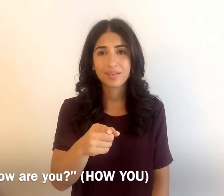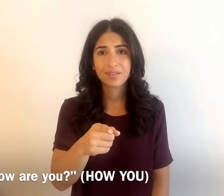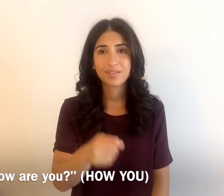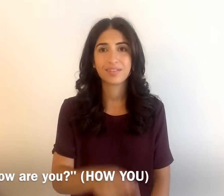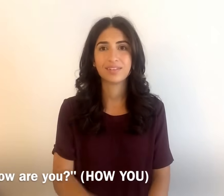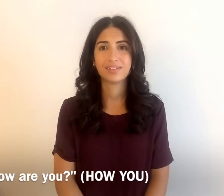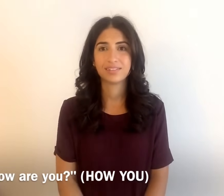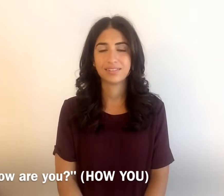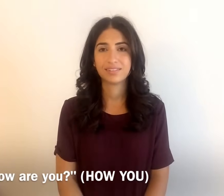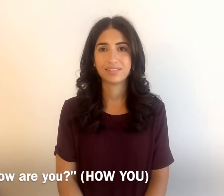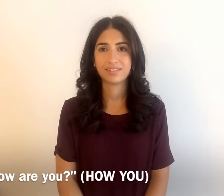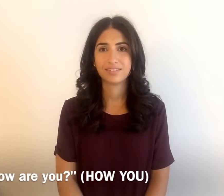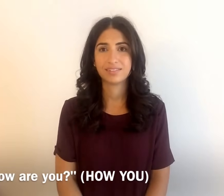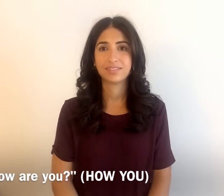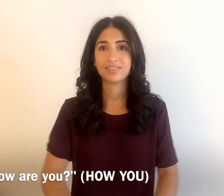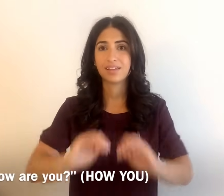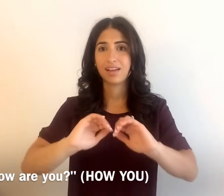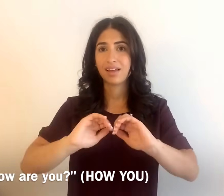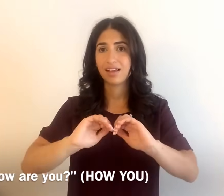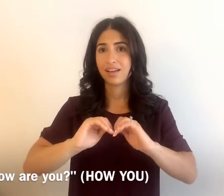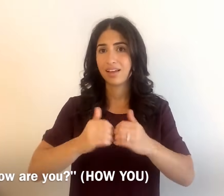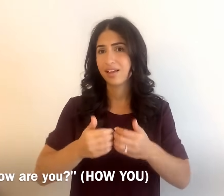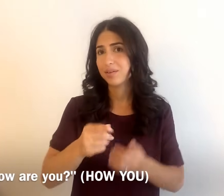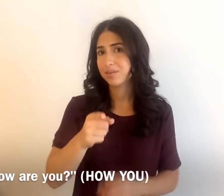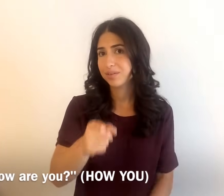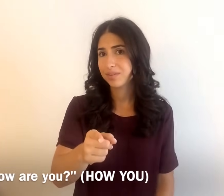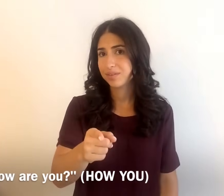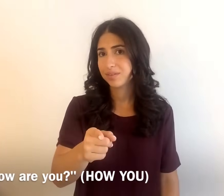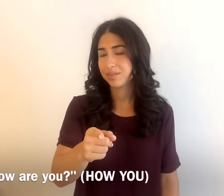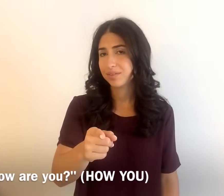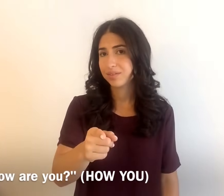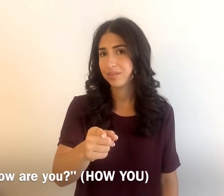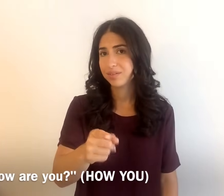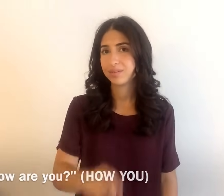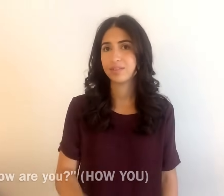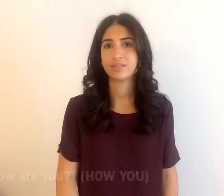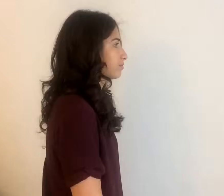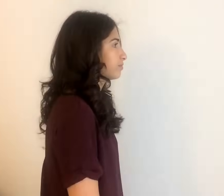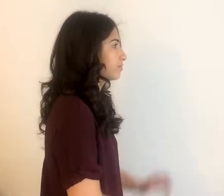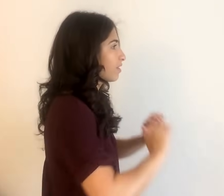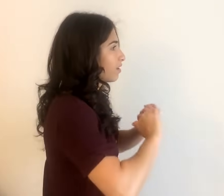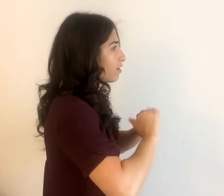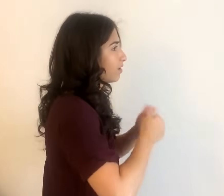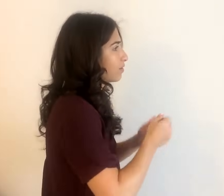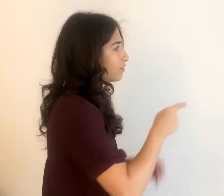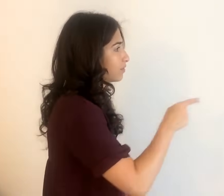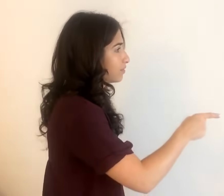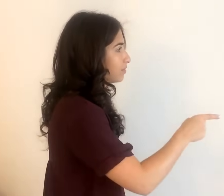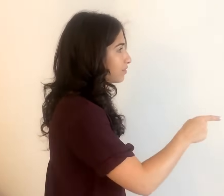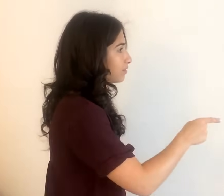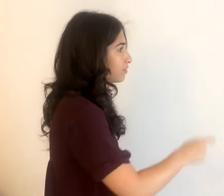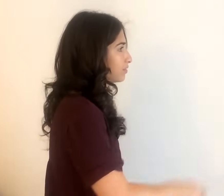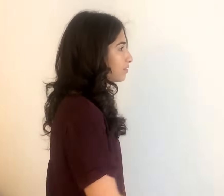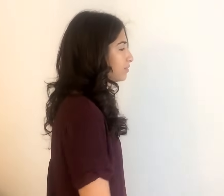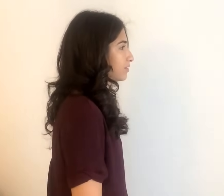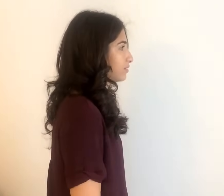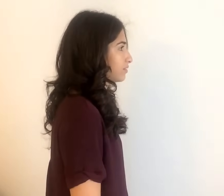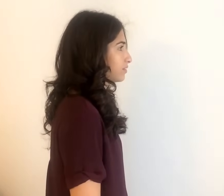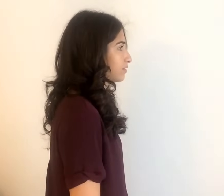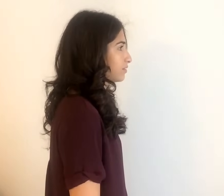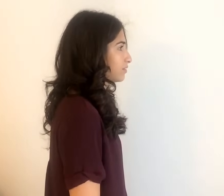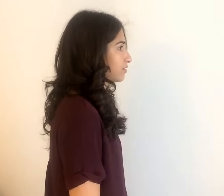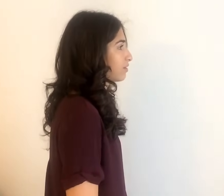how are you?